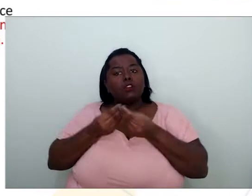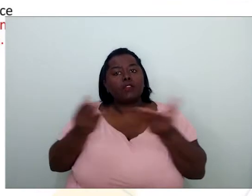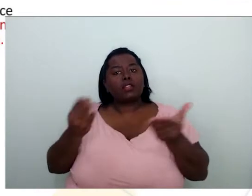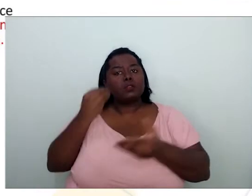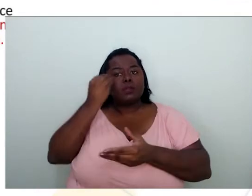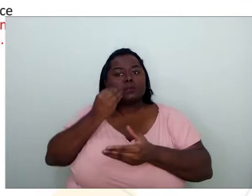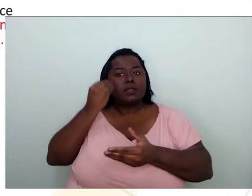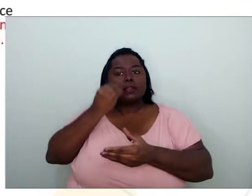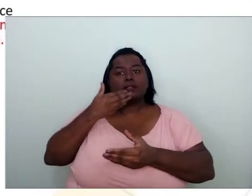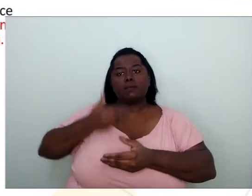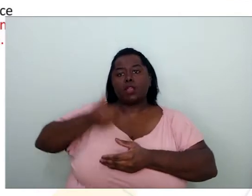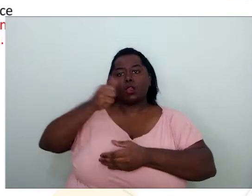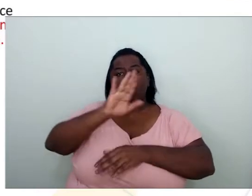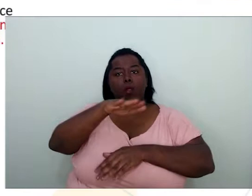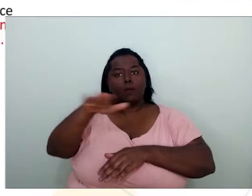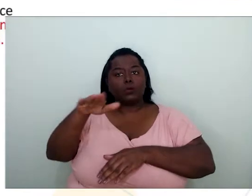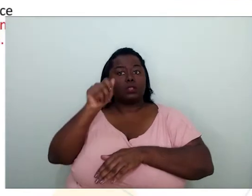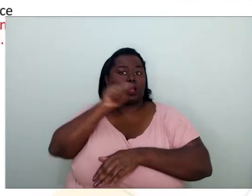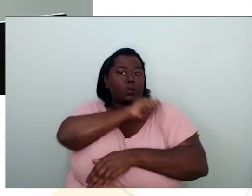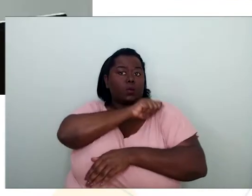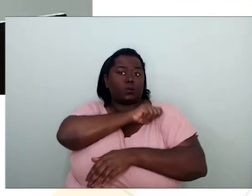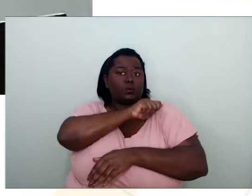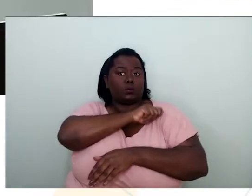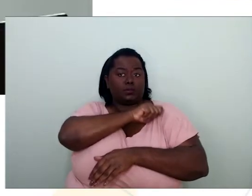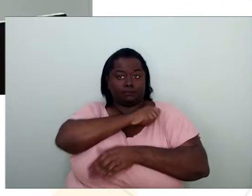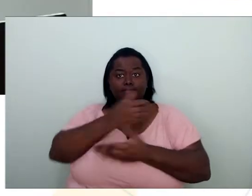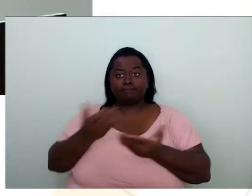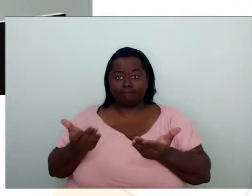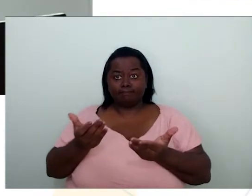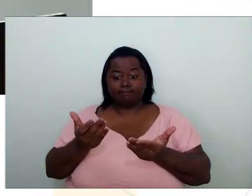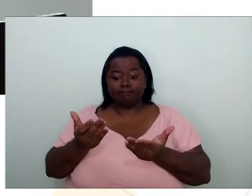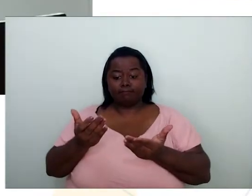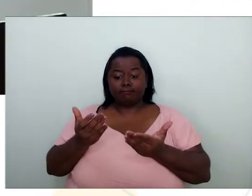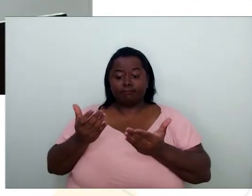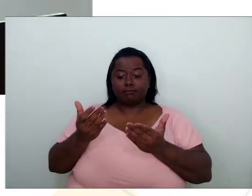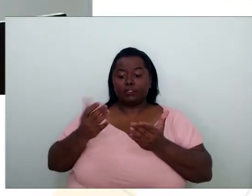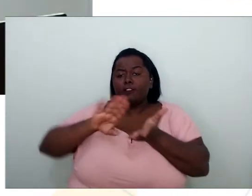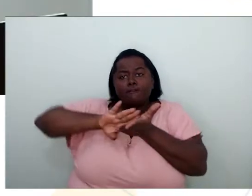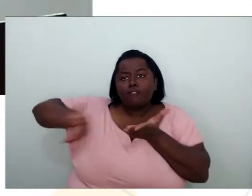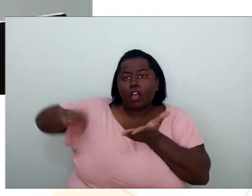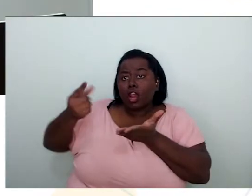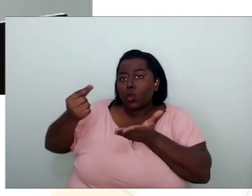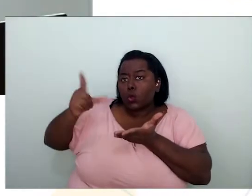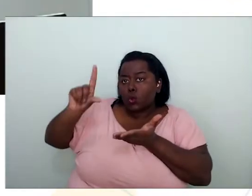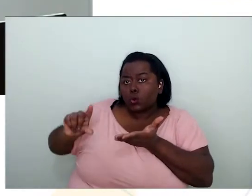better apart from the reducing the cost so apart from costs it is not made clear